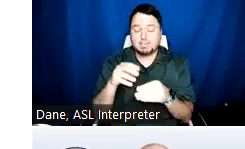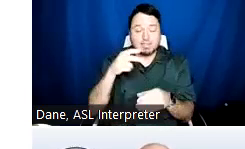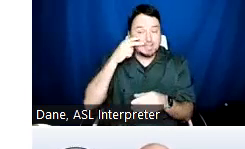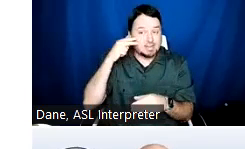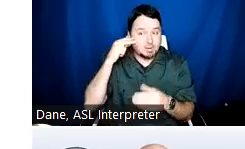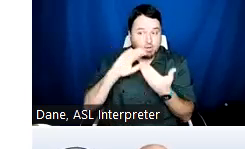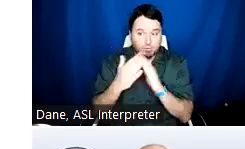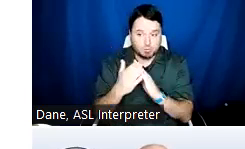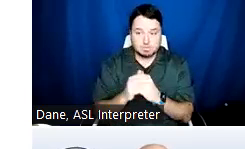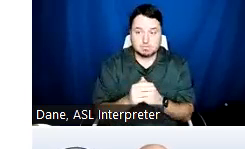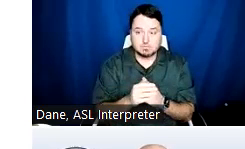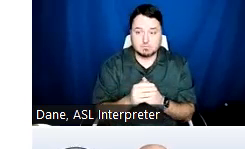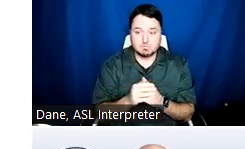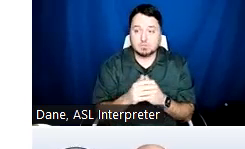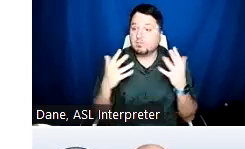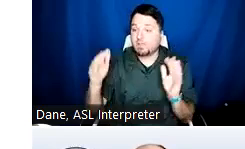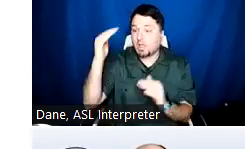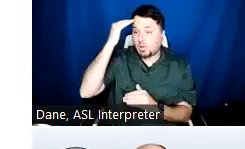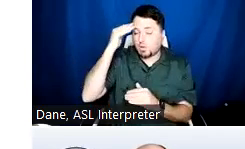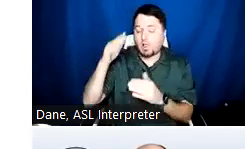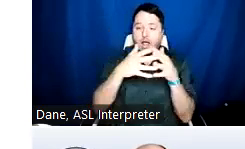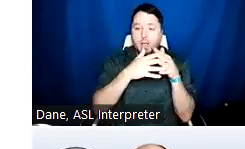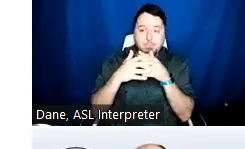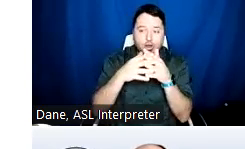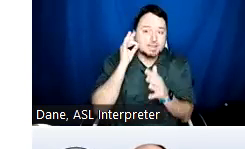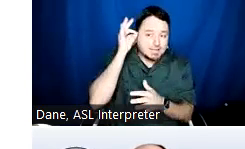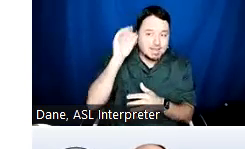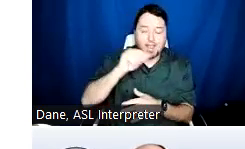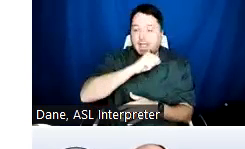As we are aware American Indian and Alaska native communities in the United States